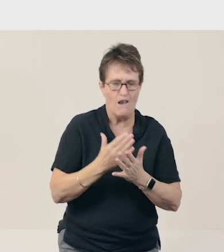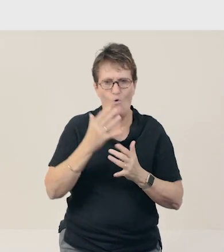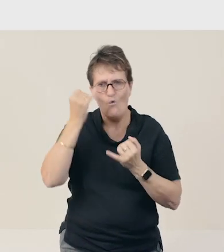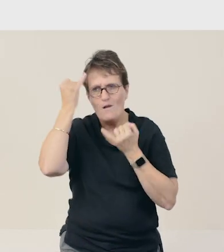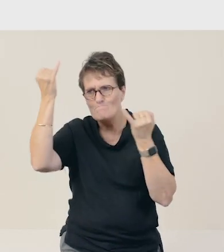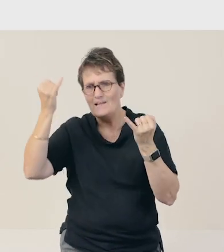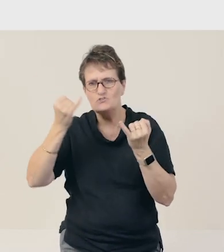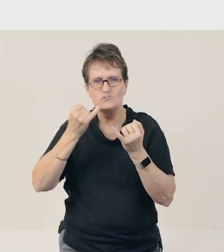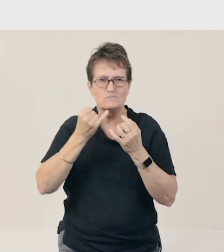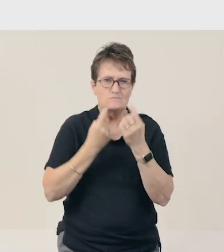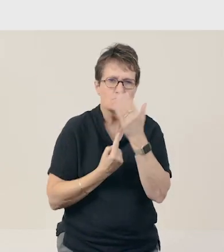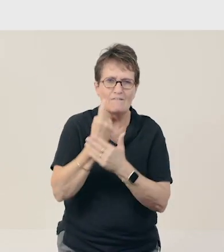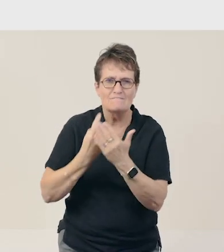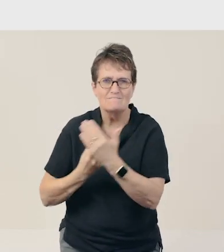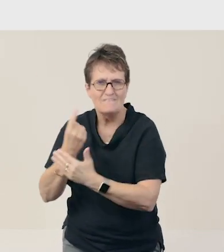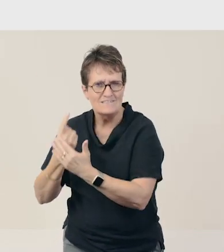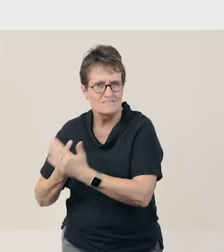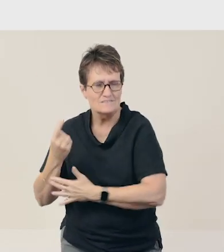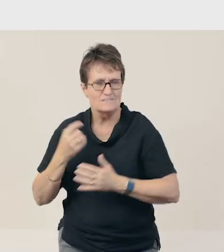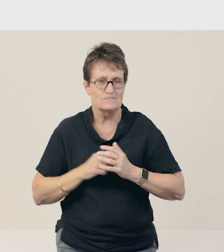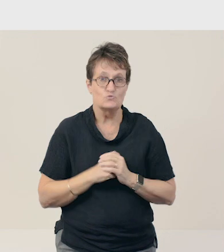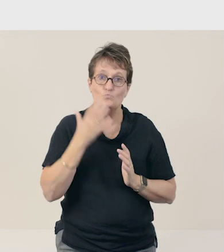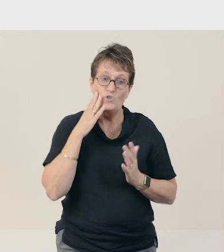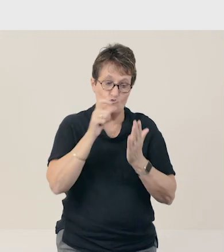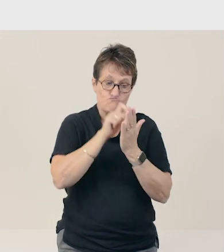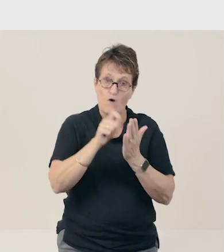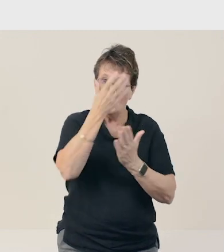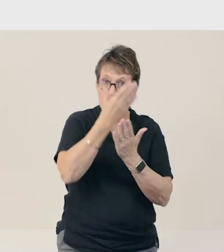Authors of both short stories and novels can use different types